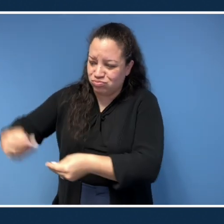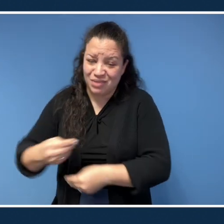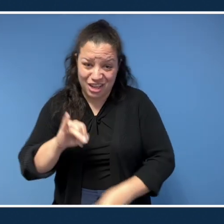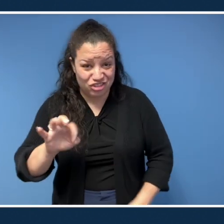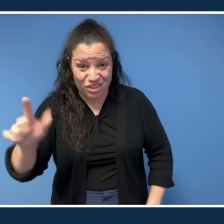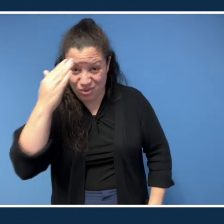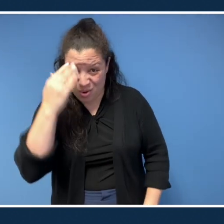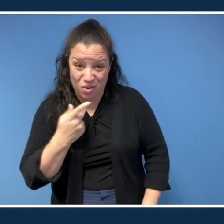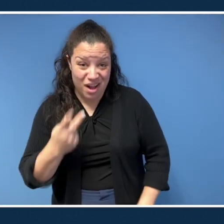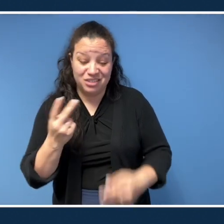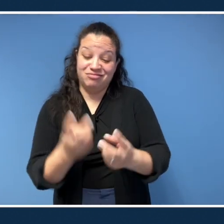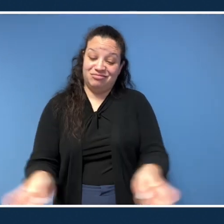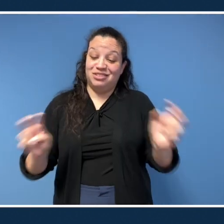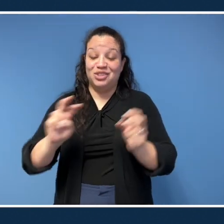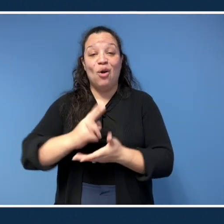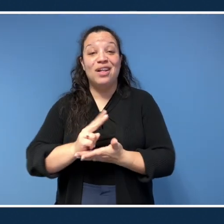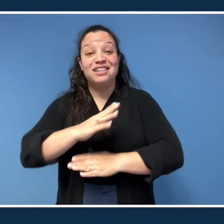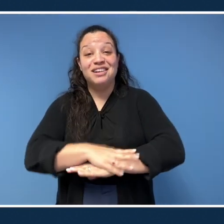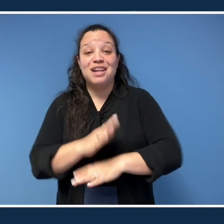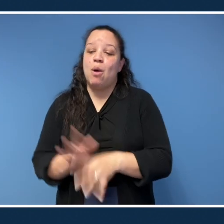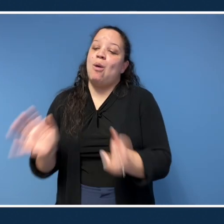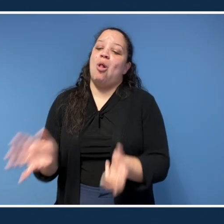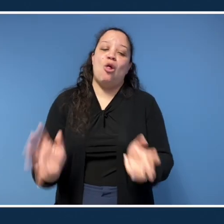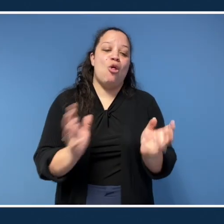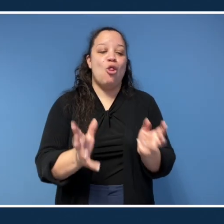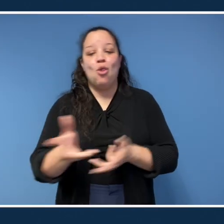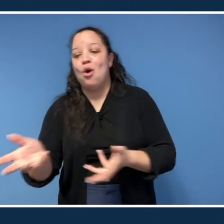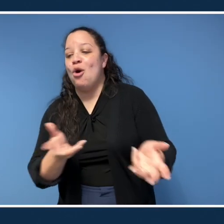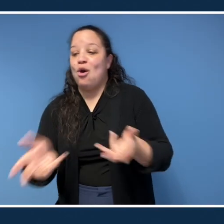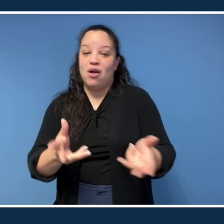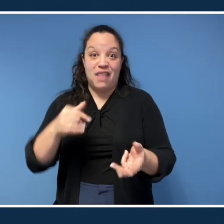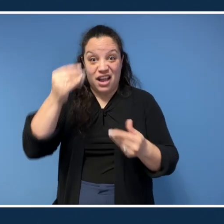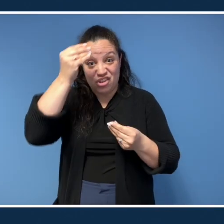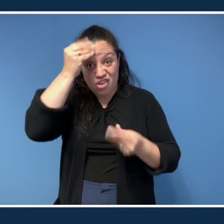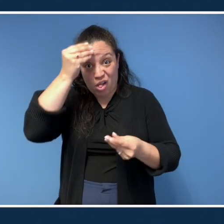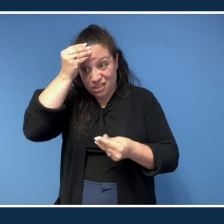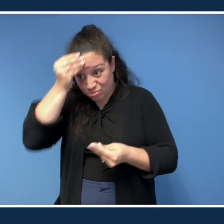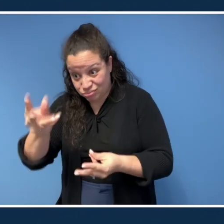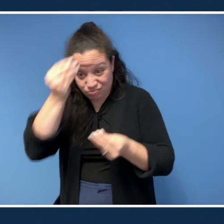kitchen table, the amount of knowledge that's shared. So that's kind of the way I approach my podcasting as well too.